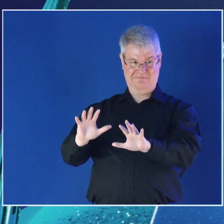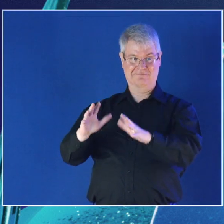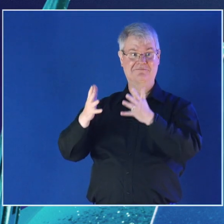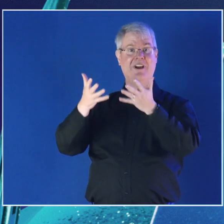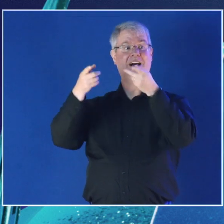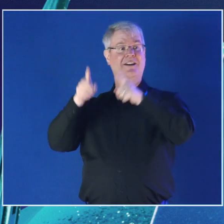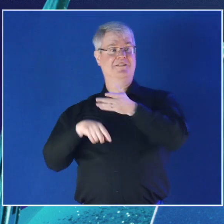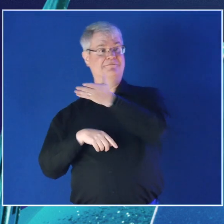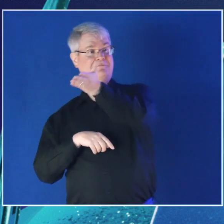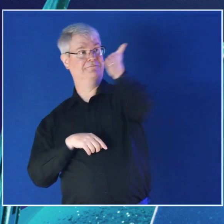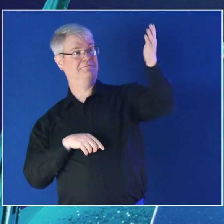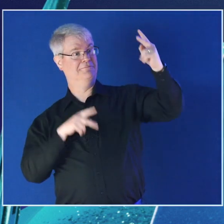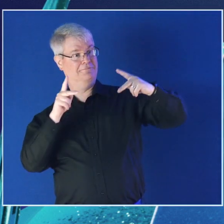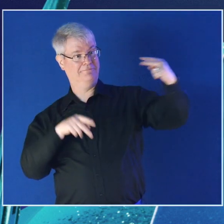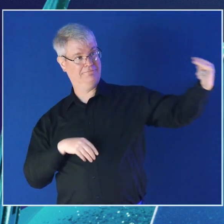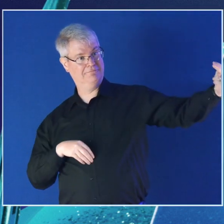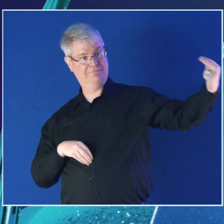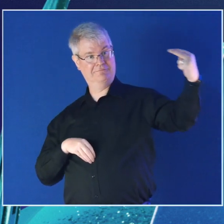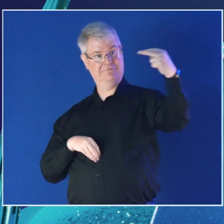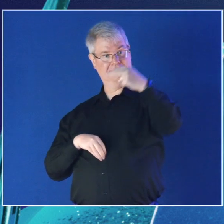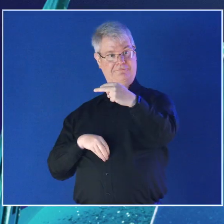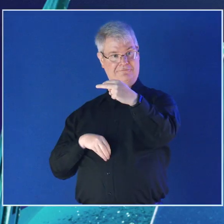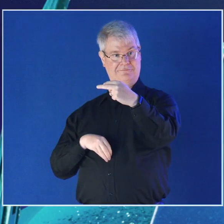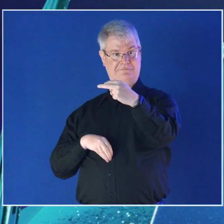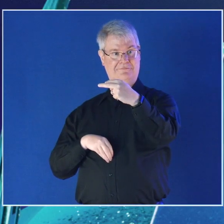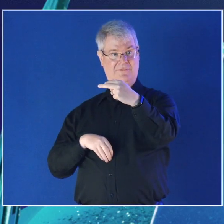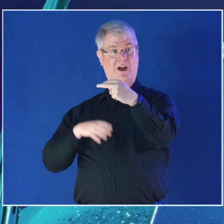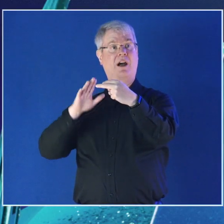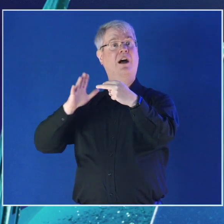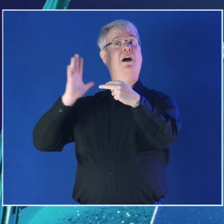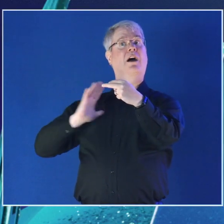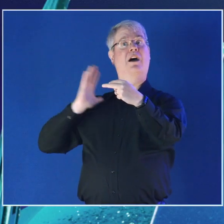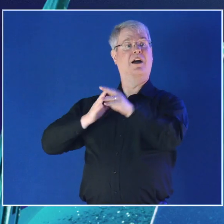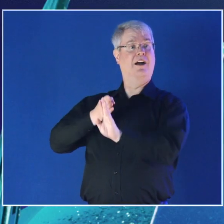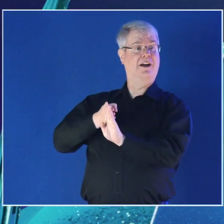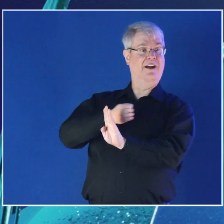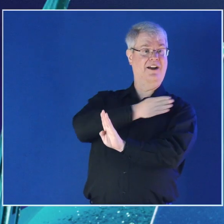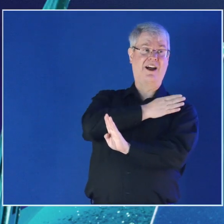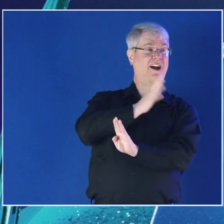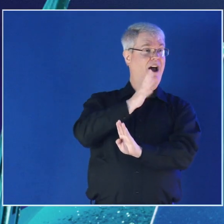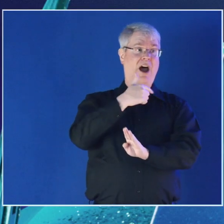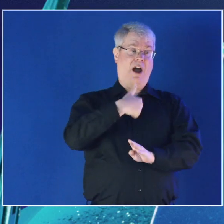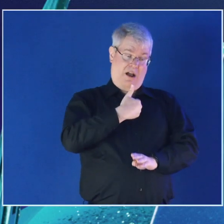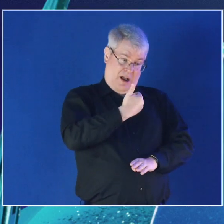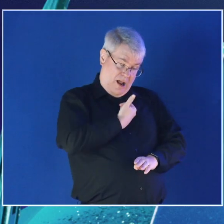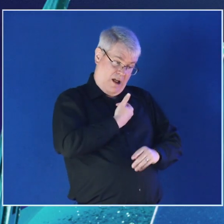I always had to spend a lot of extra hours after work doing all of this.